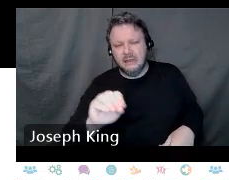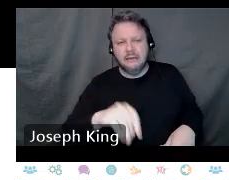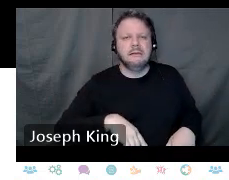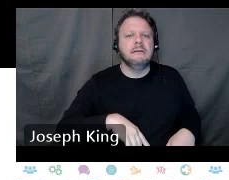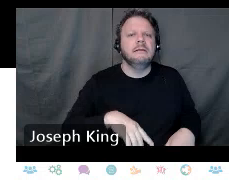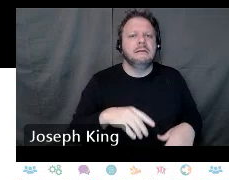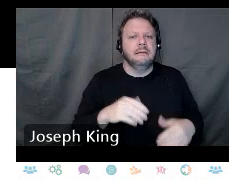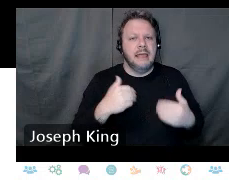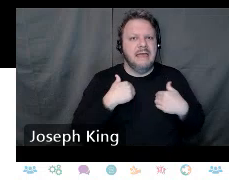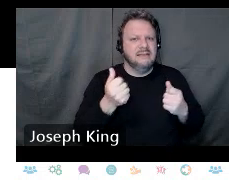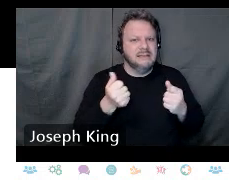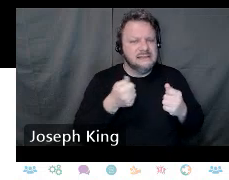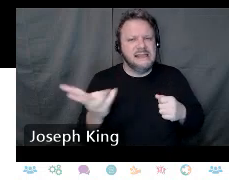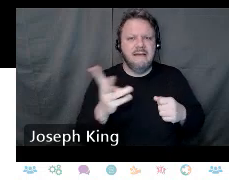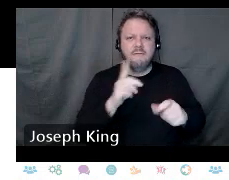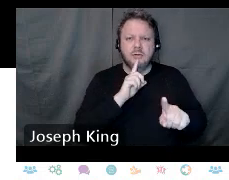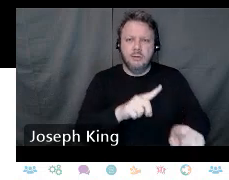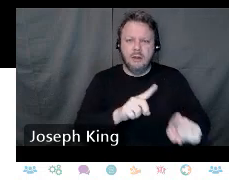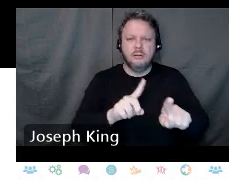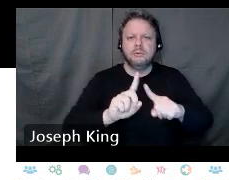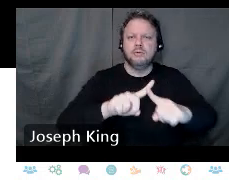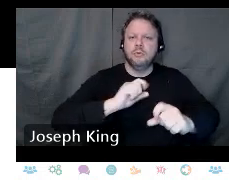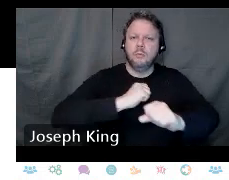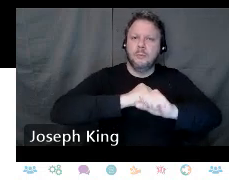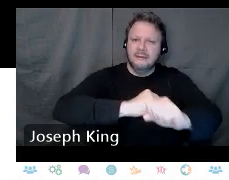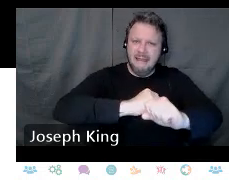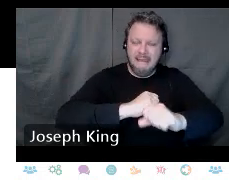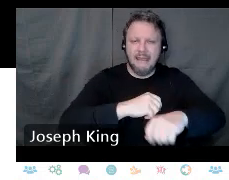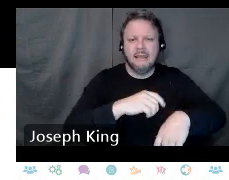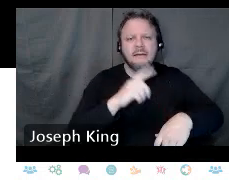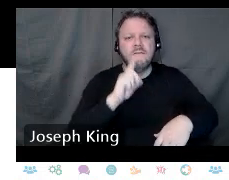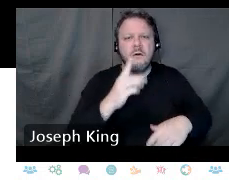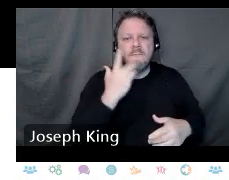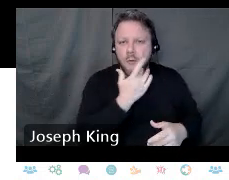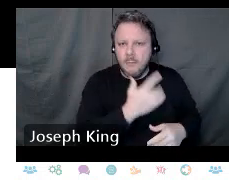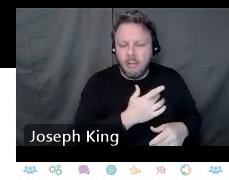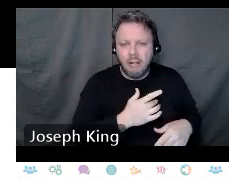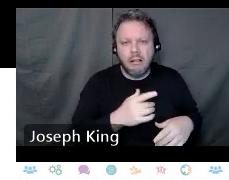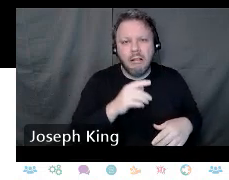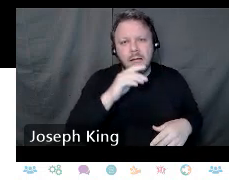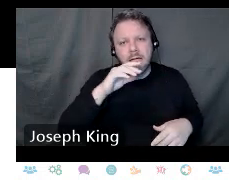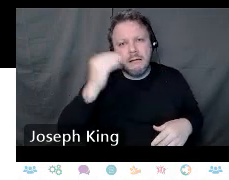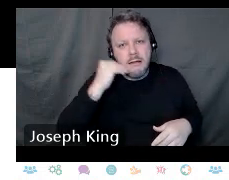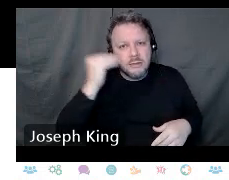directives to improve protections for vulnerable adults. Enhance nutrition services.